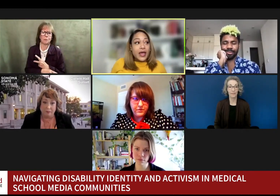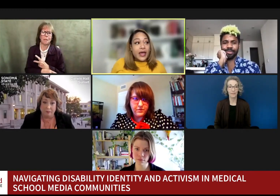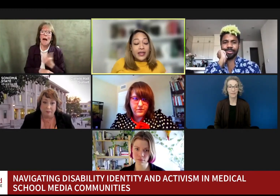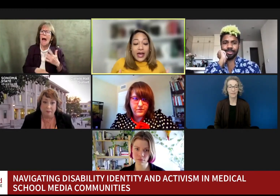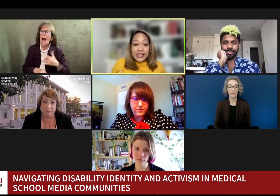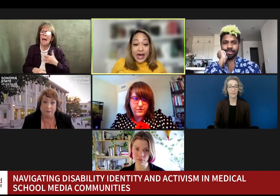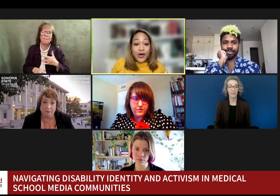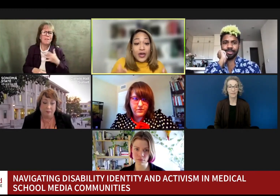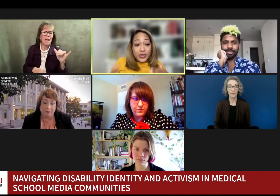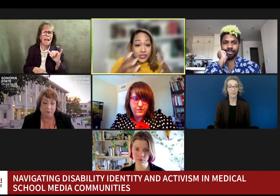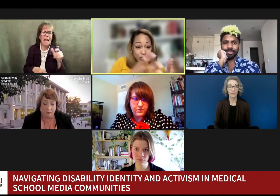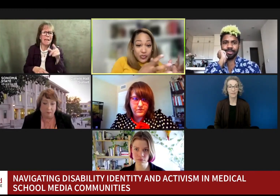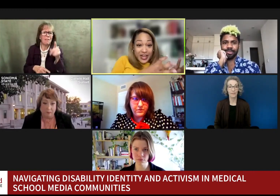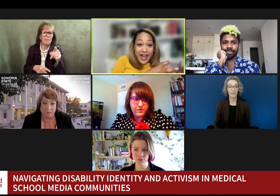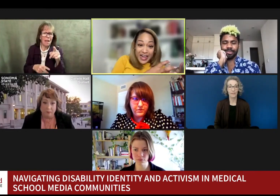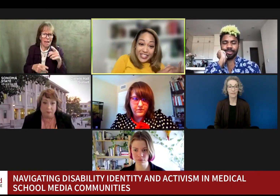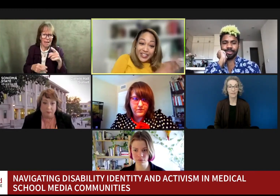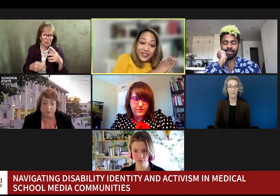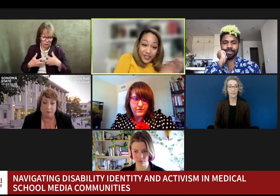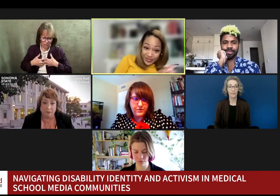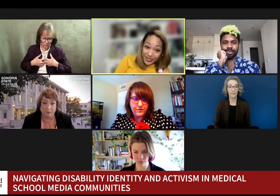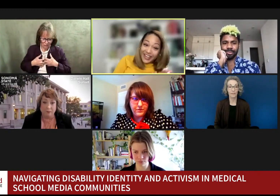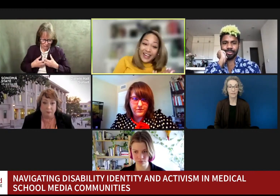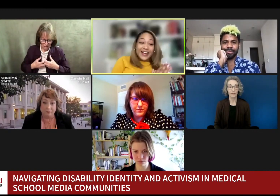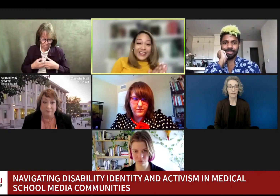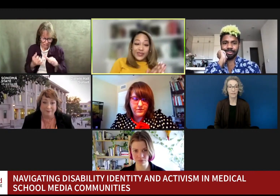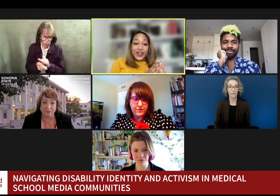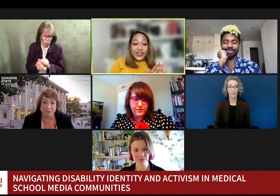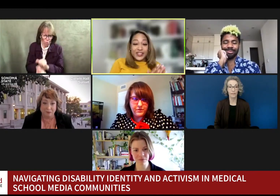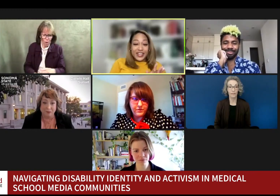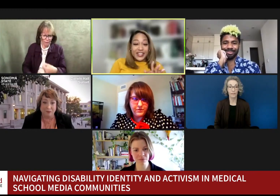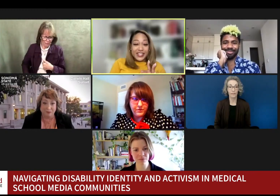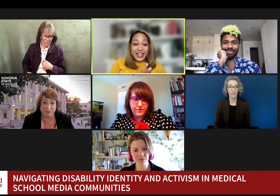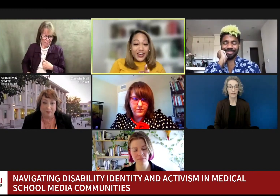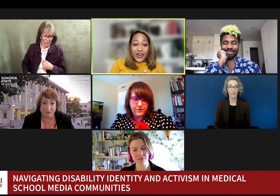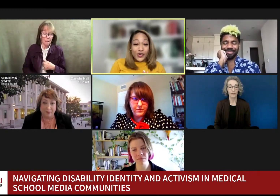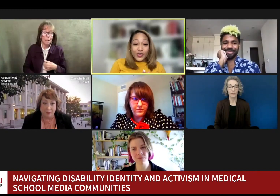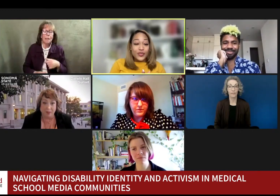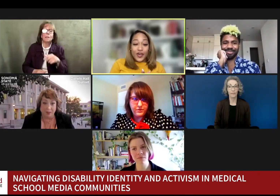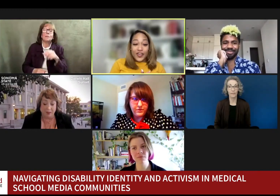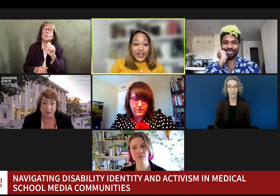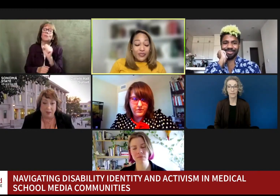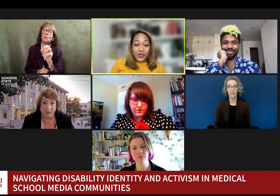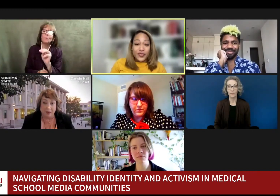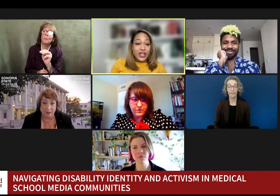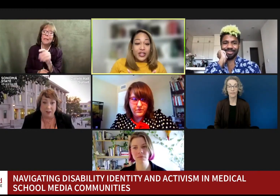And that's how social media actually freed me. It was one of those things to say no, you've already proven it, you have done